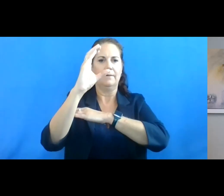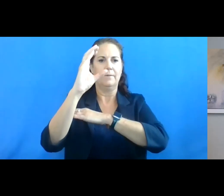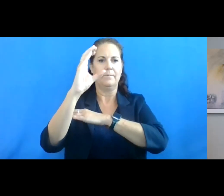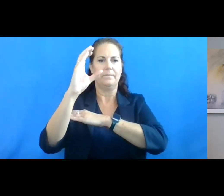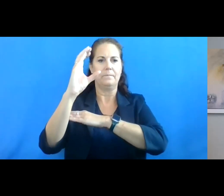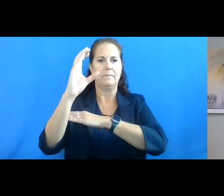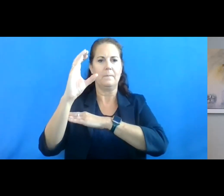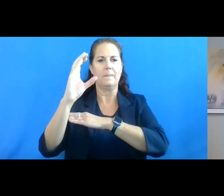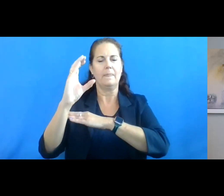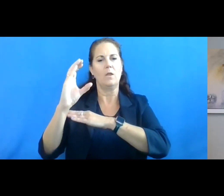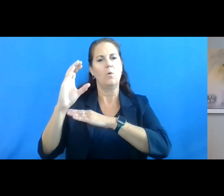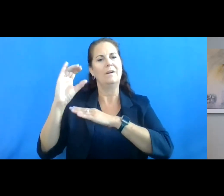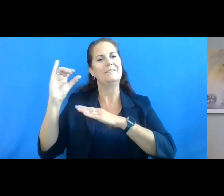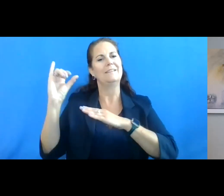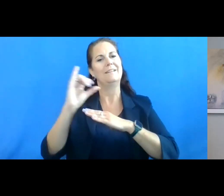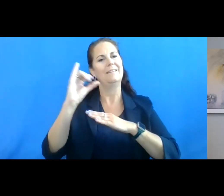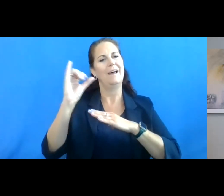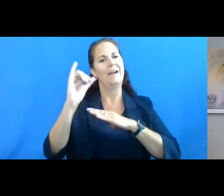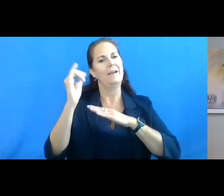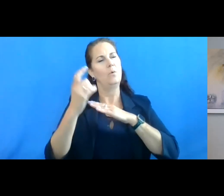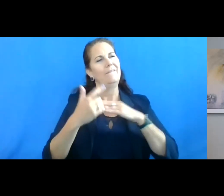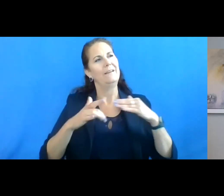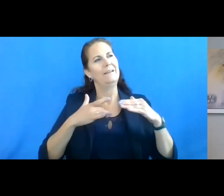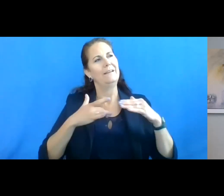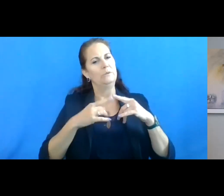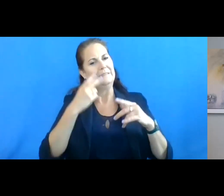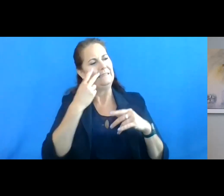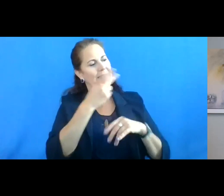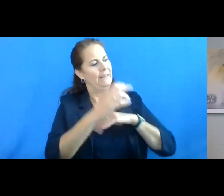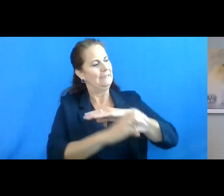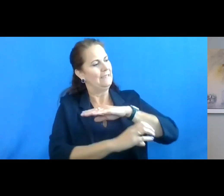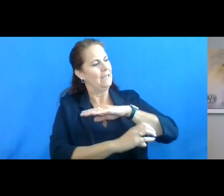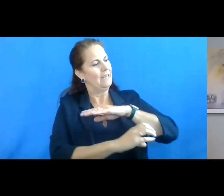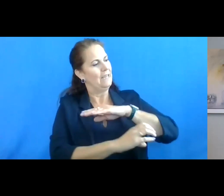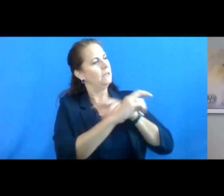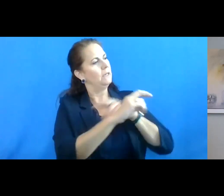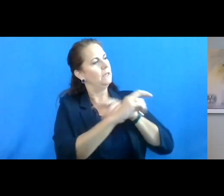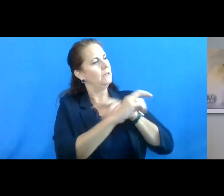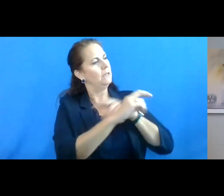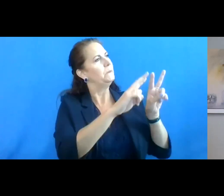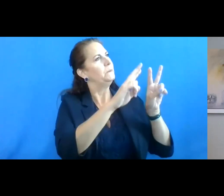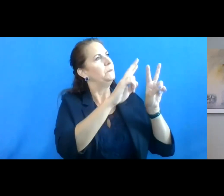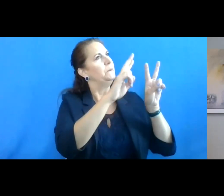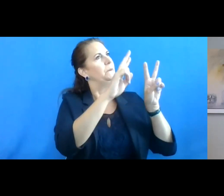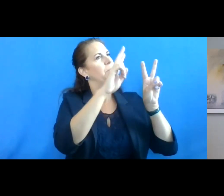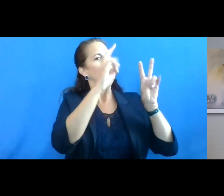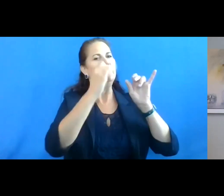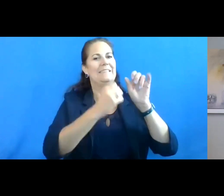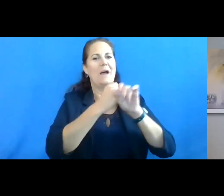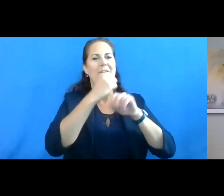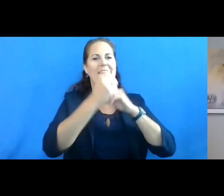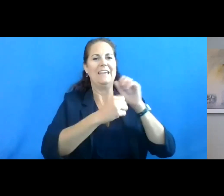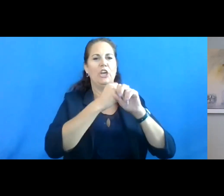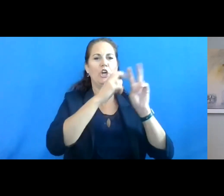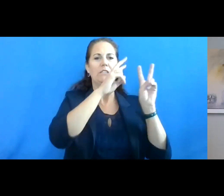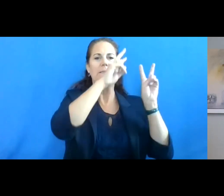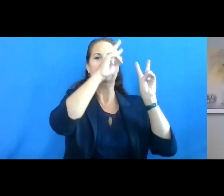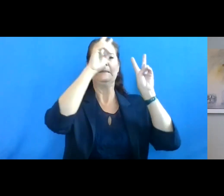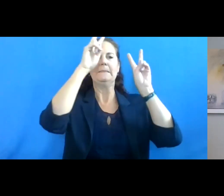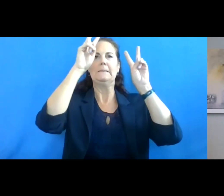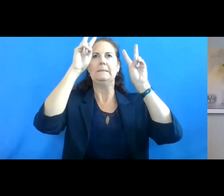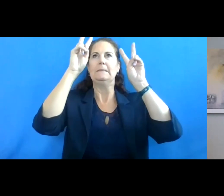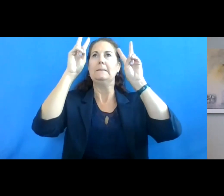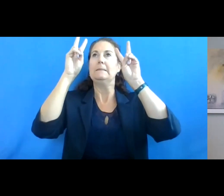And what it's like as it rises and its pathway this time of year across the sky to where